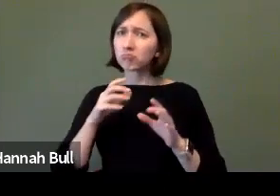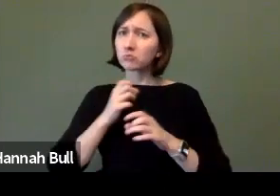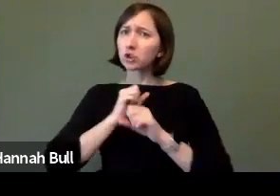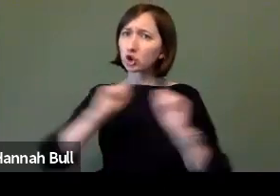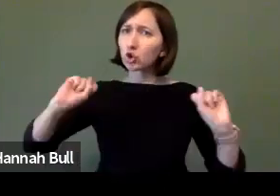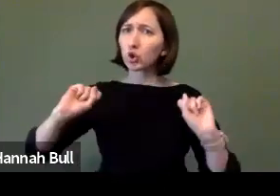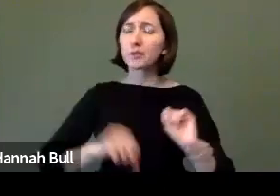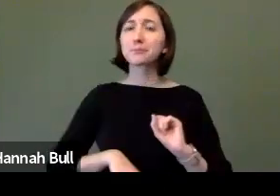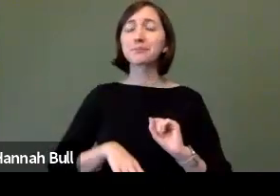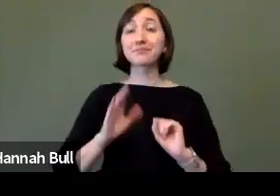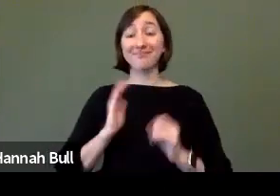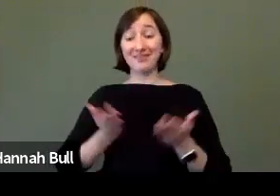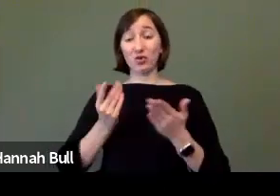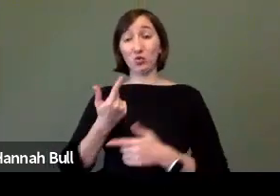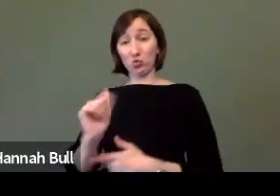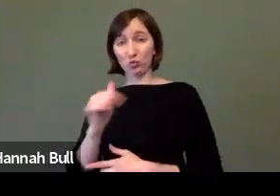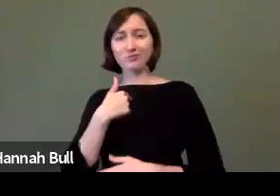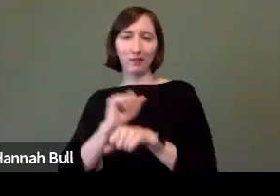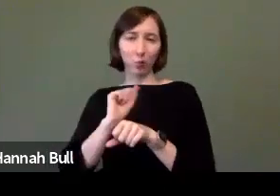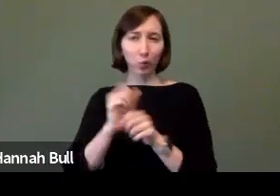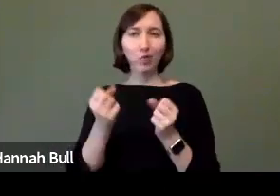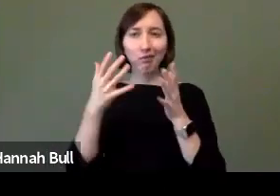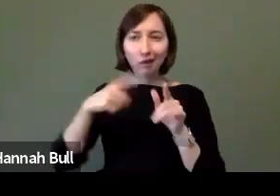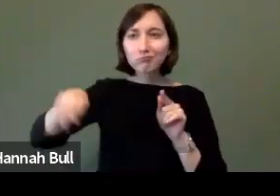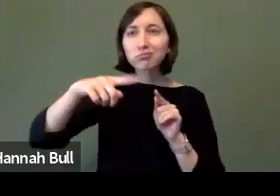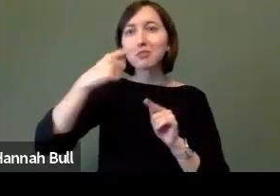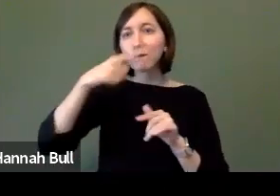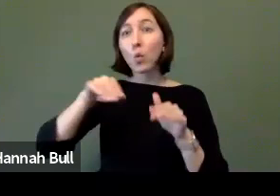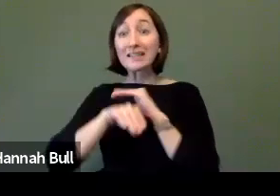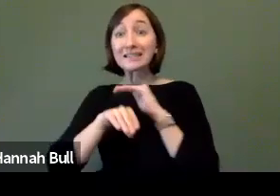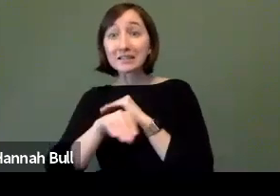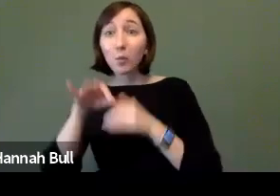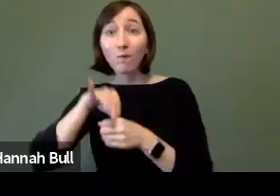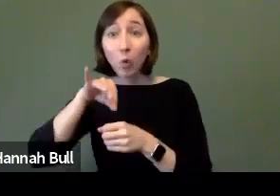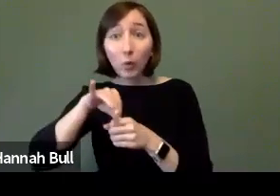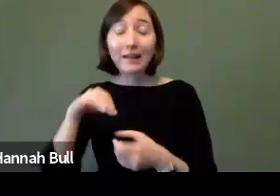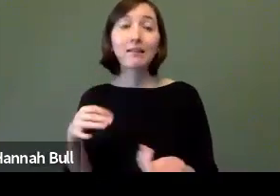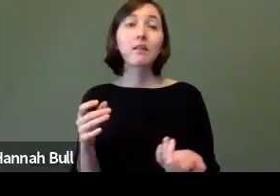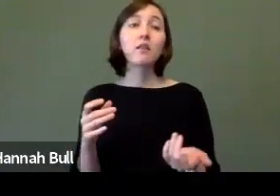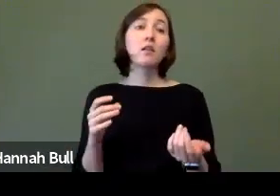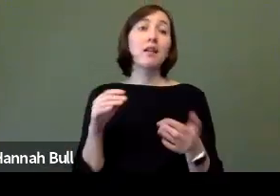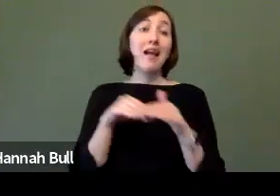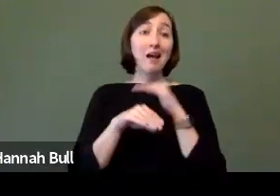programs in regard to voting and getting people the ability